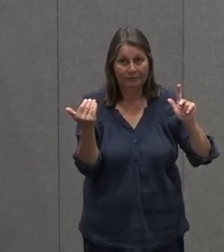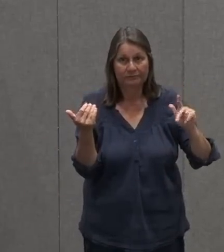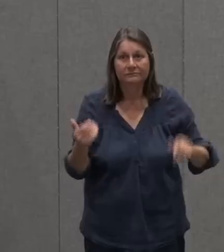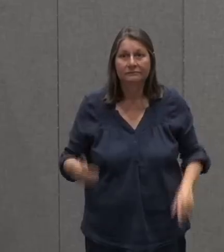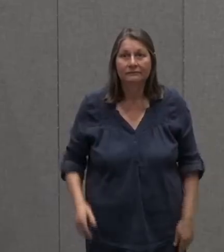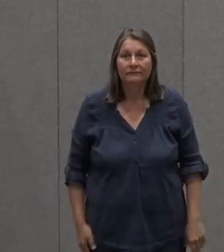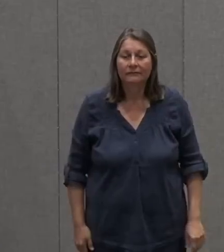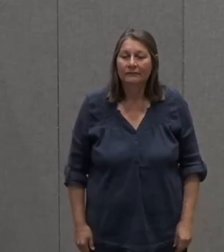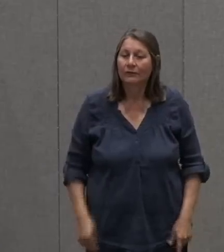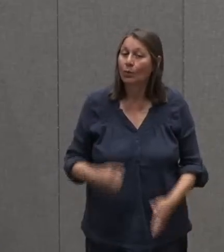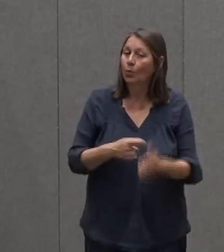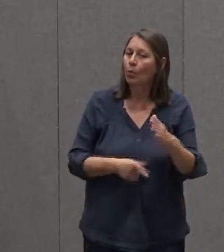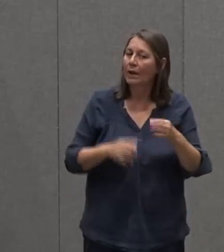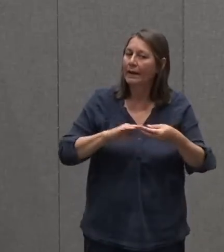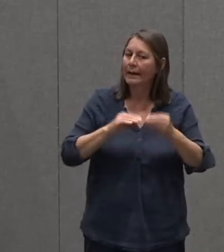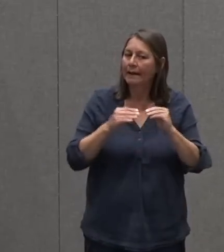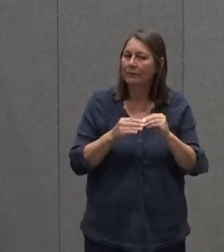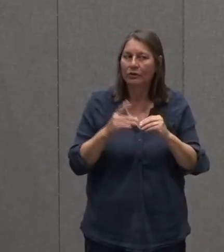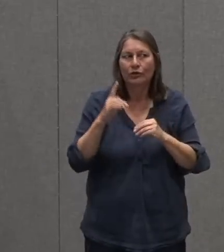Which number do you think you could come up with?